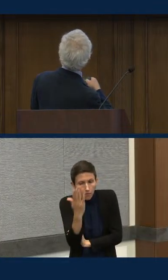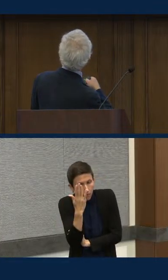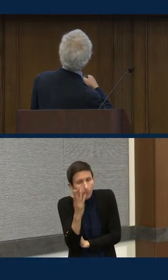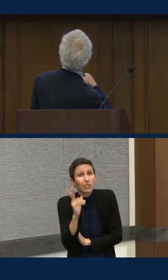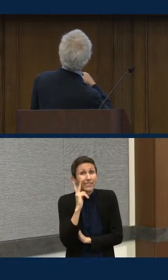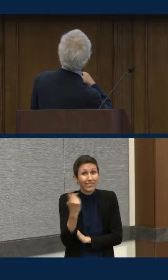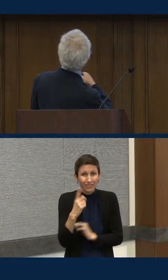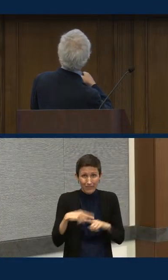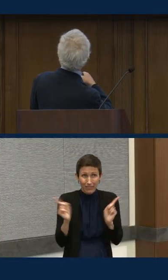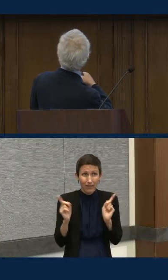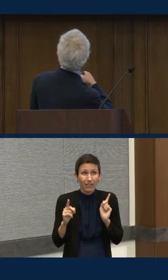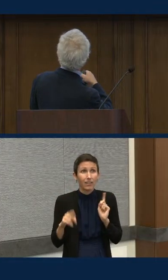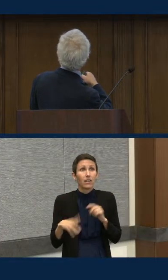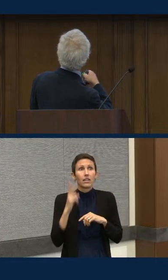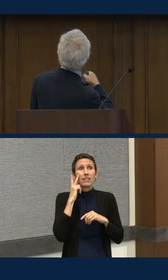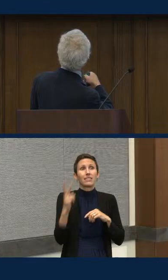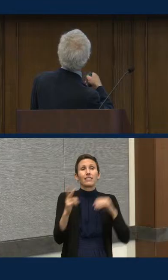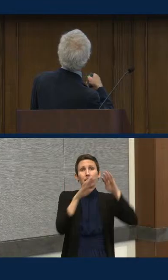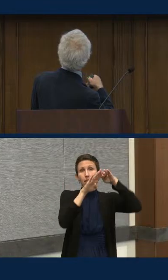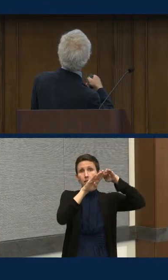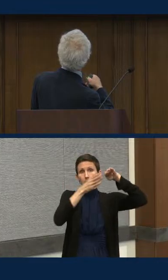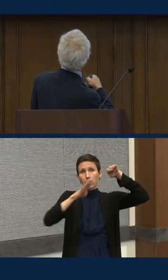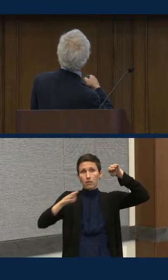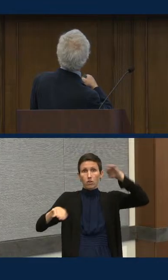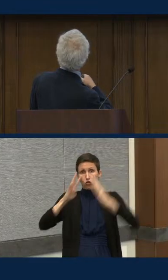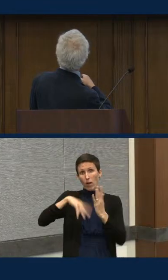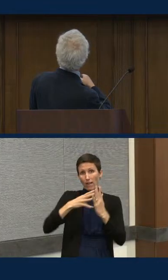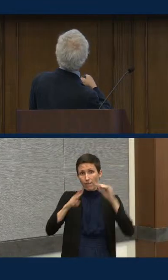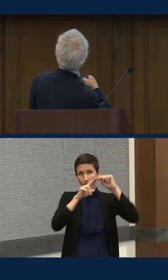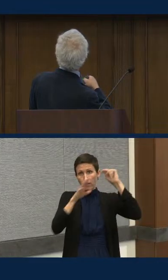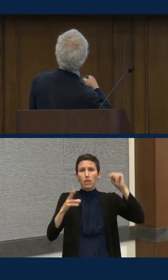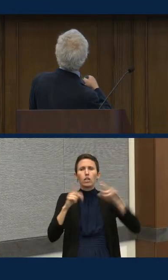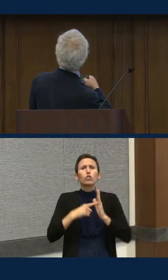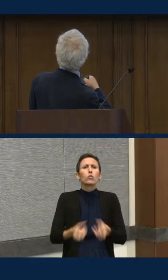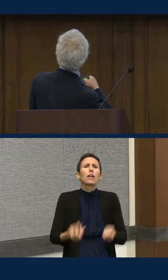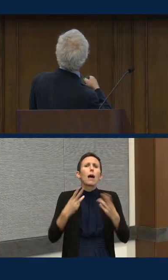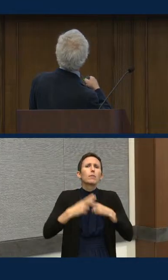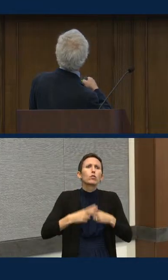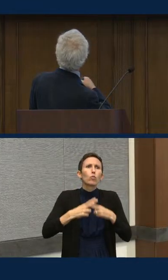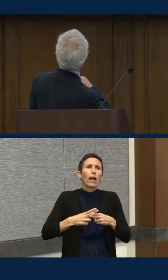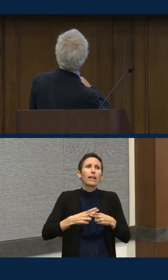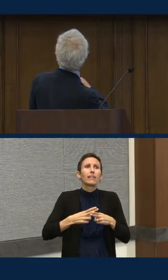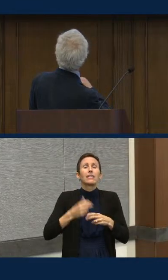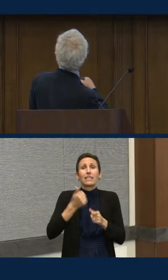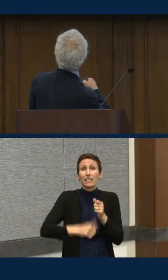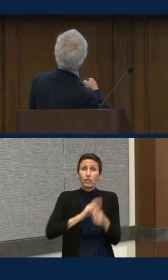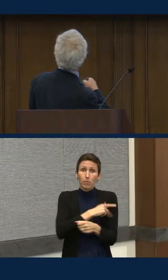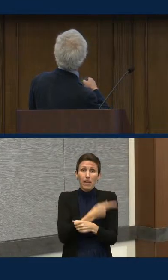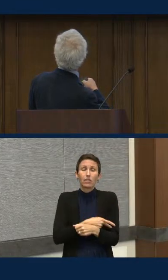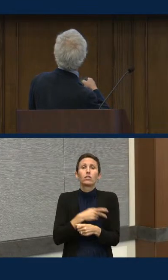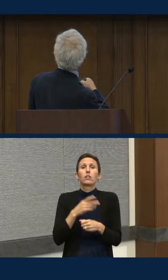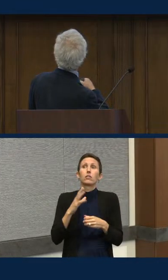a water fall plot. Showing the amount of weight each patient on